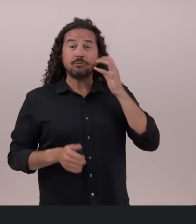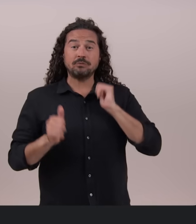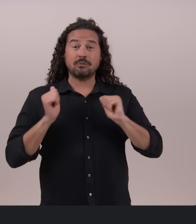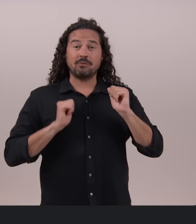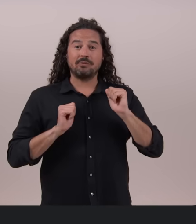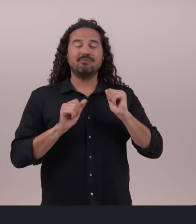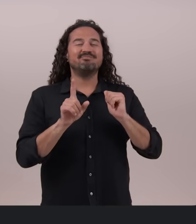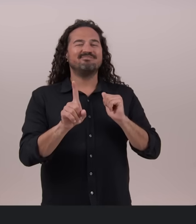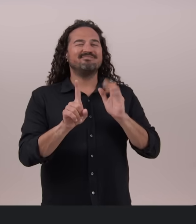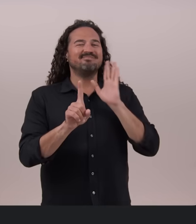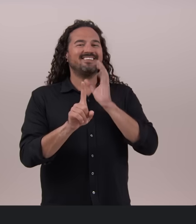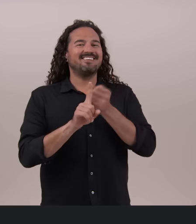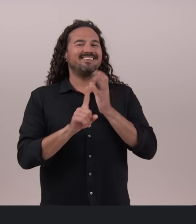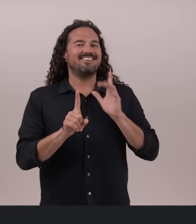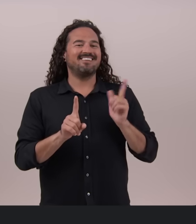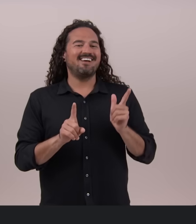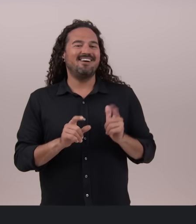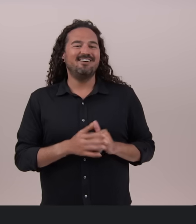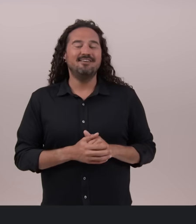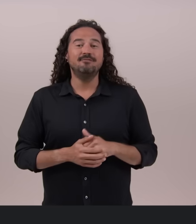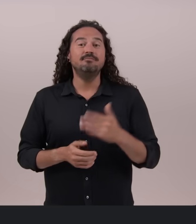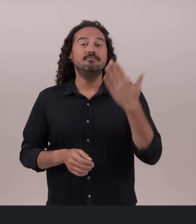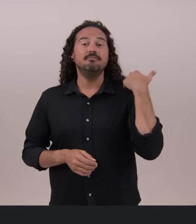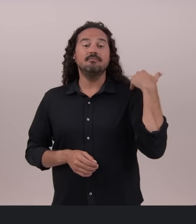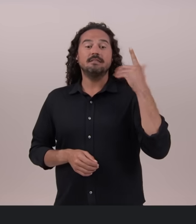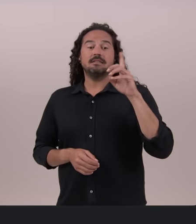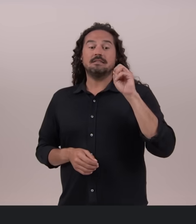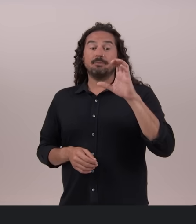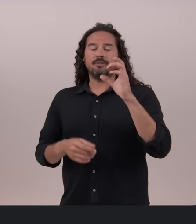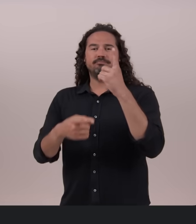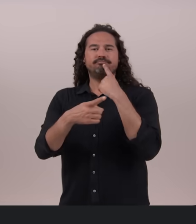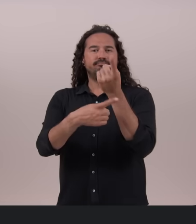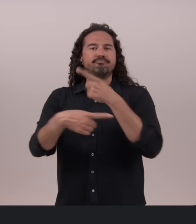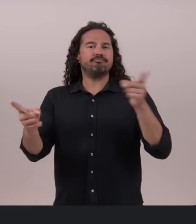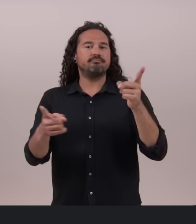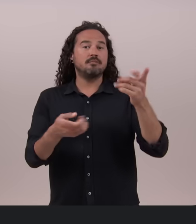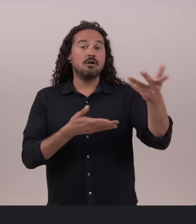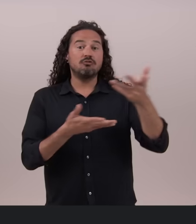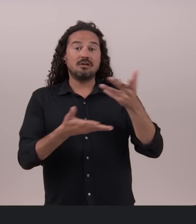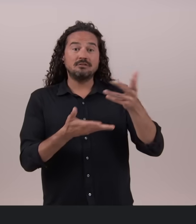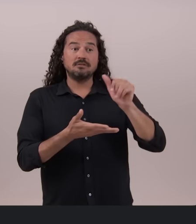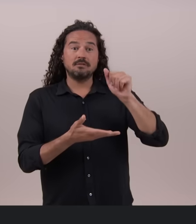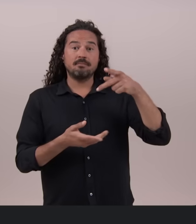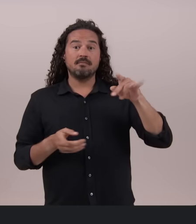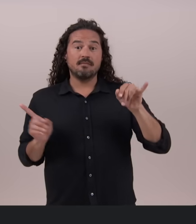Last December, we introduced the Interactions API. It gives you one simple and powerful interface